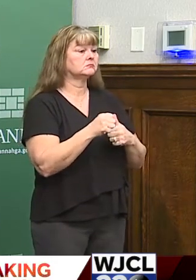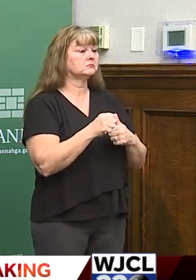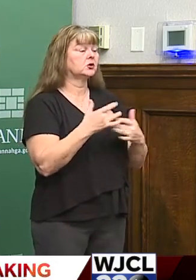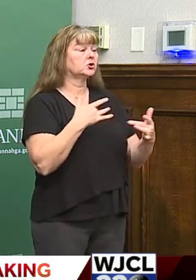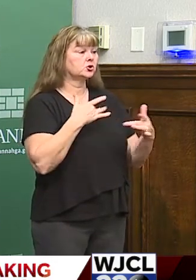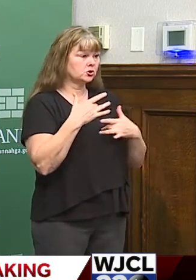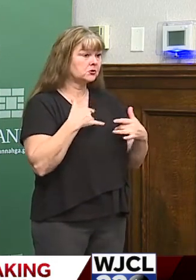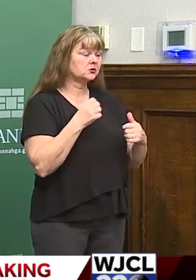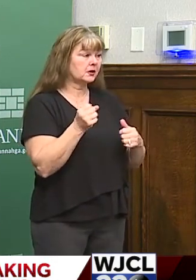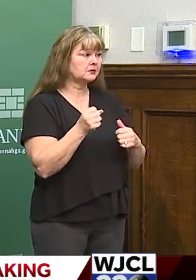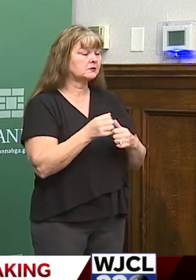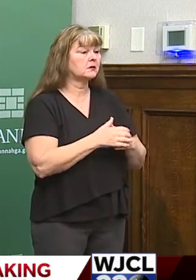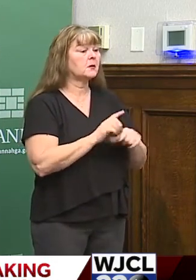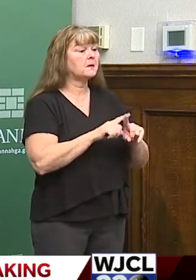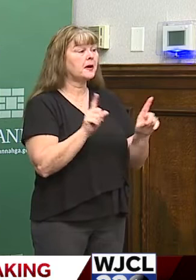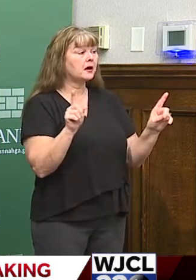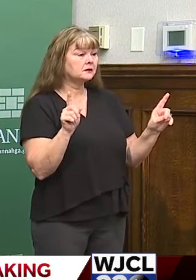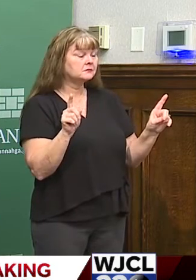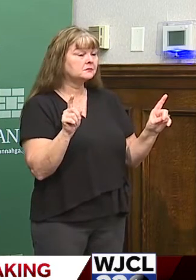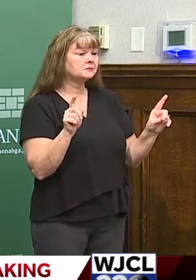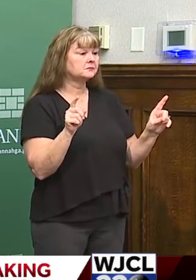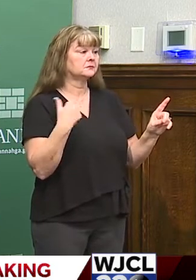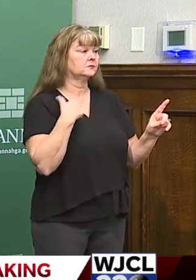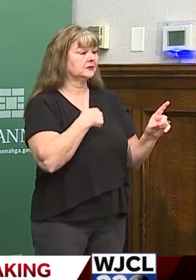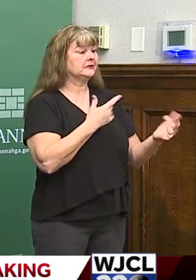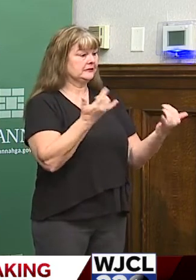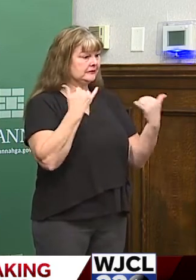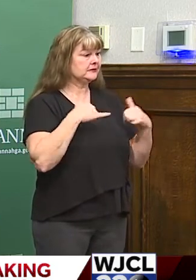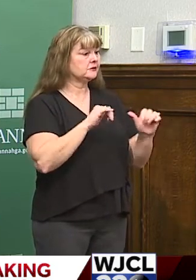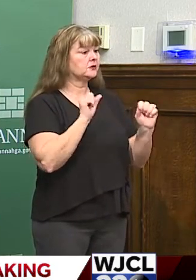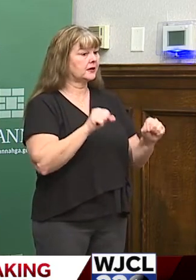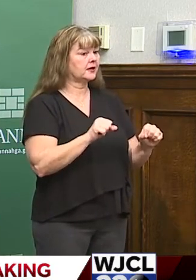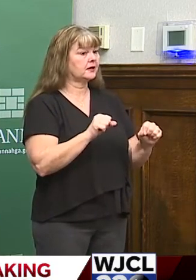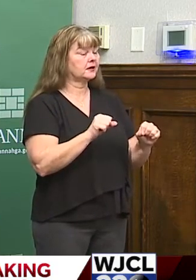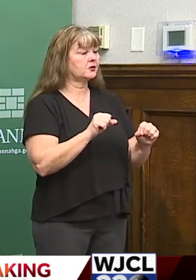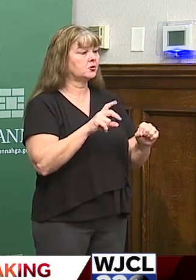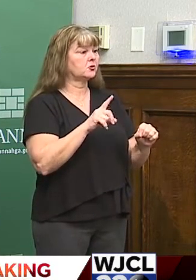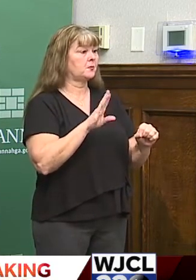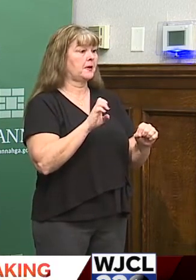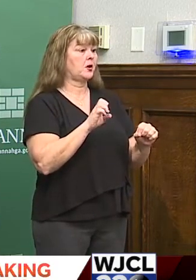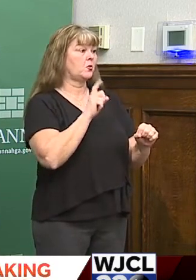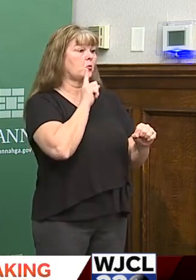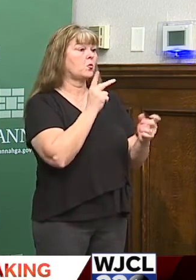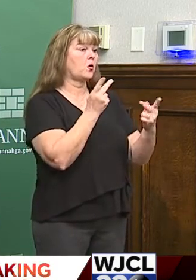IT'S CONCERNING.